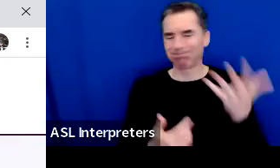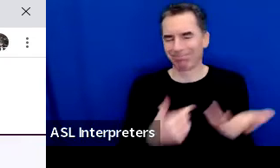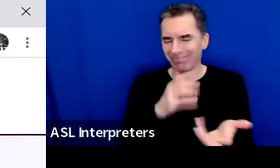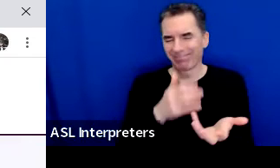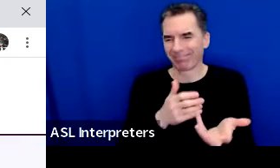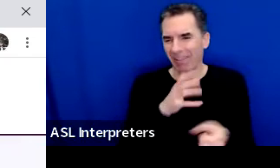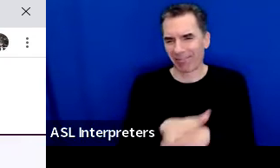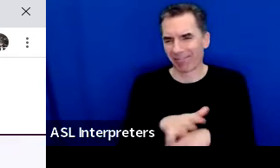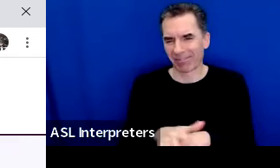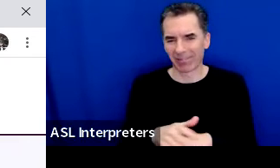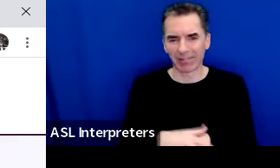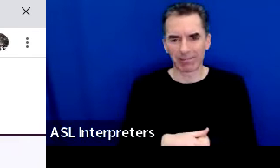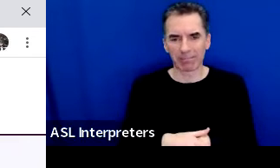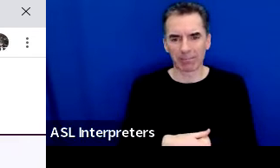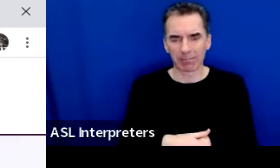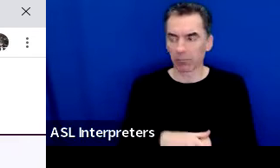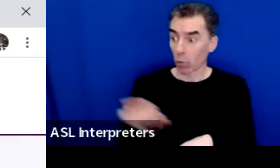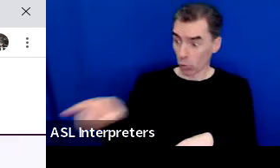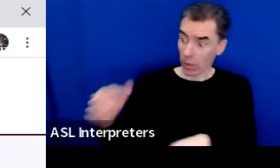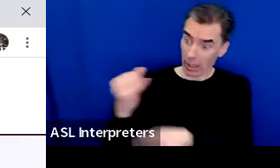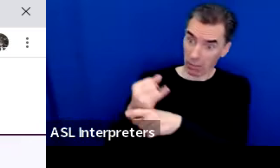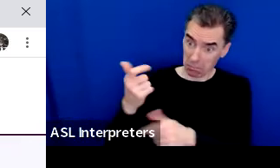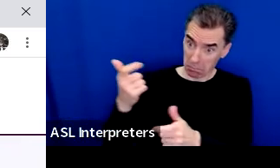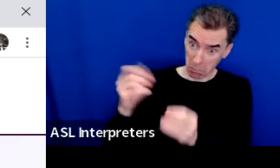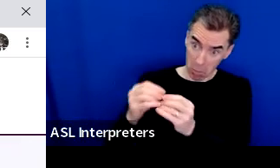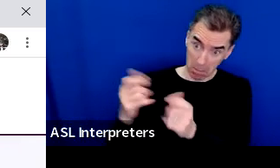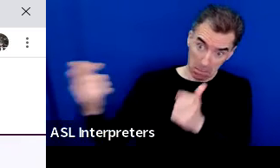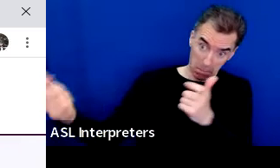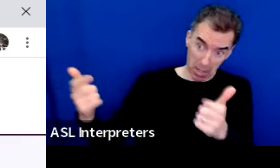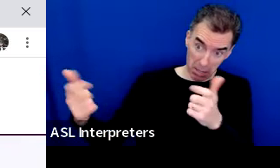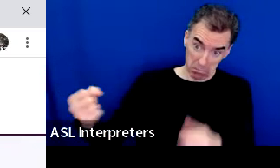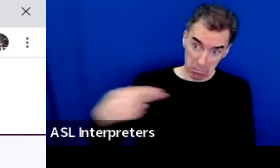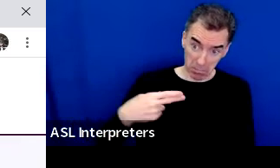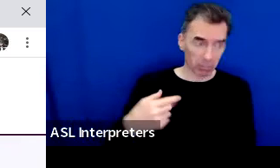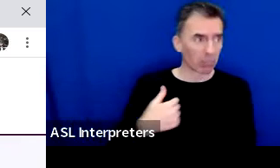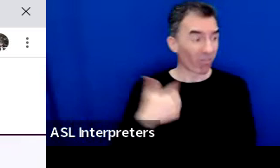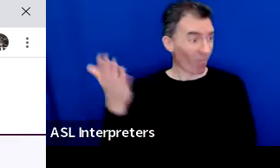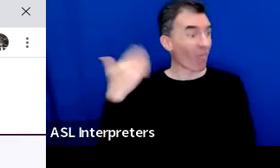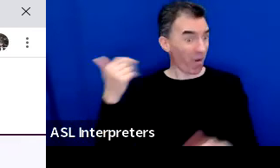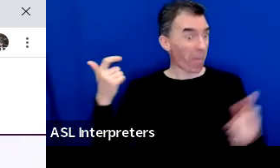But you again, you're better. I think you're a bigger college. I don't know how big you are, but I know you're bigger than us. We used to be a big college. We're not sure anymore.